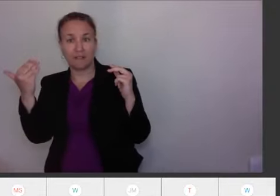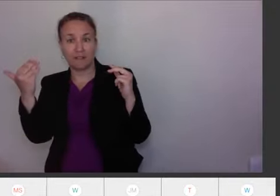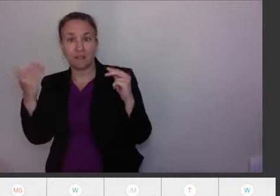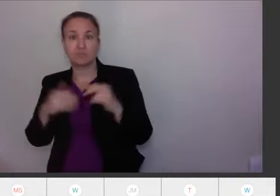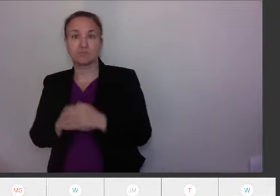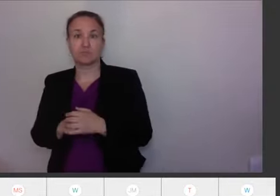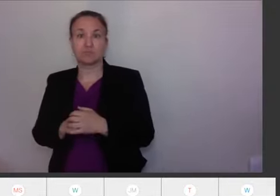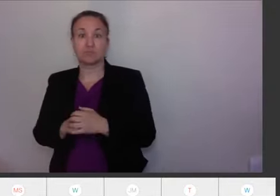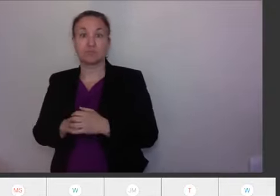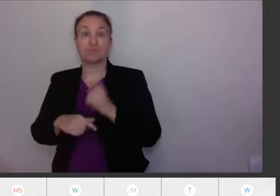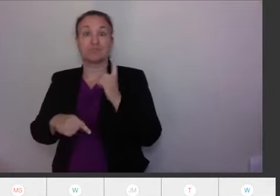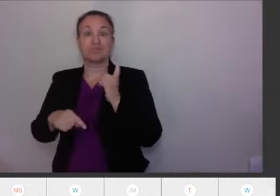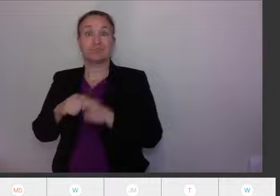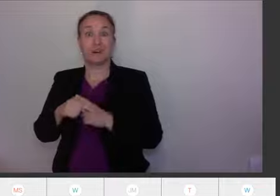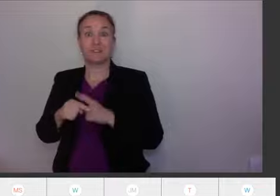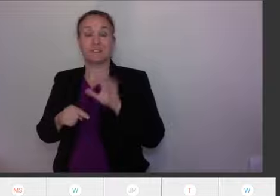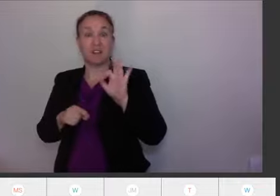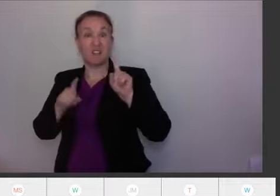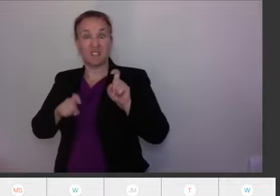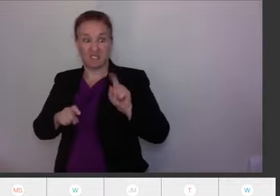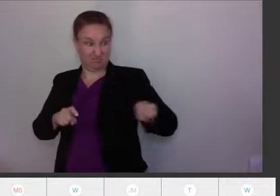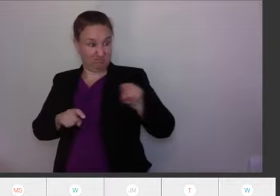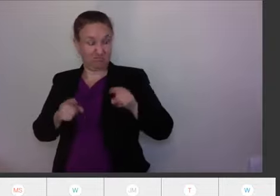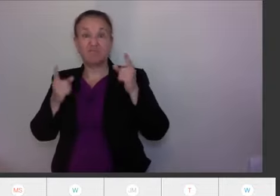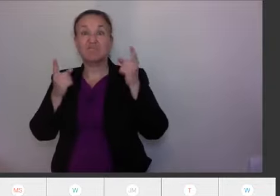nine of these tests were conducted over a week ago